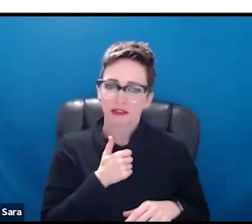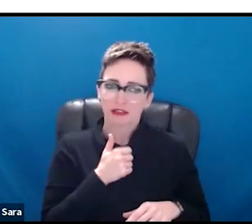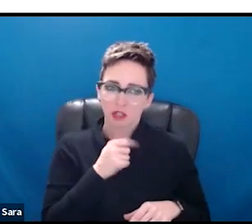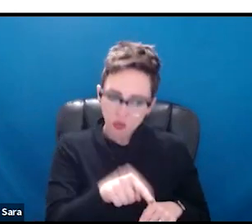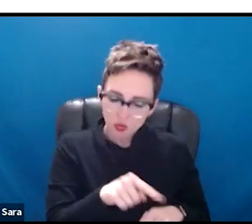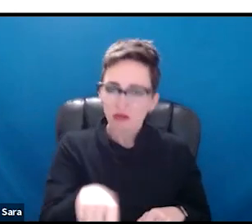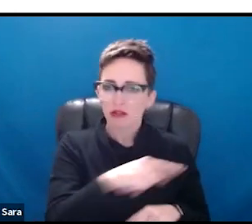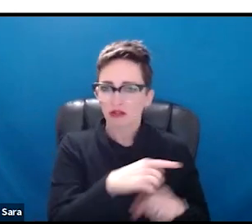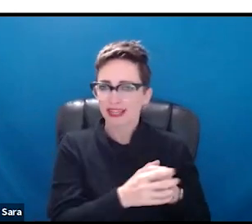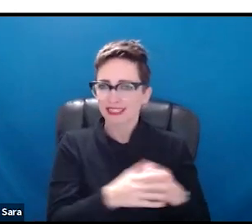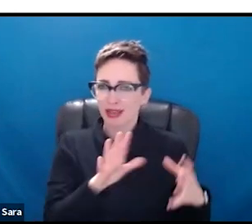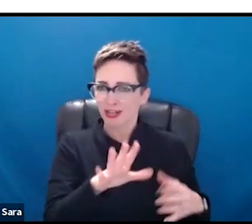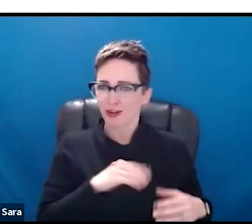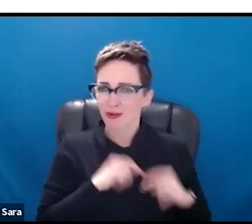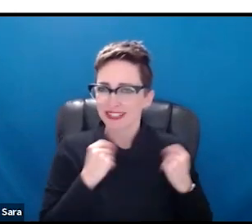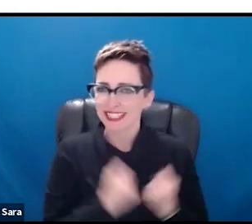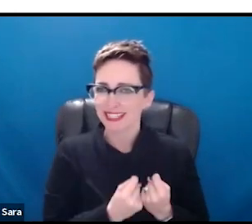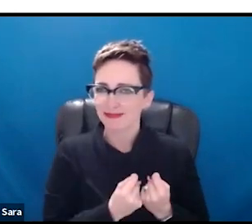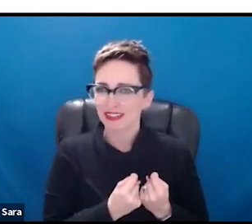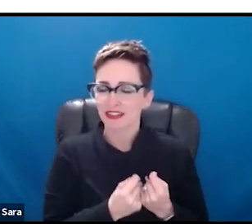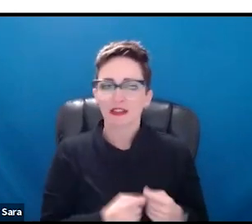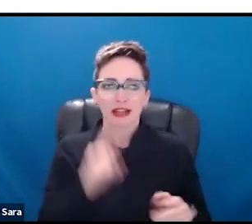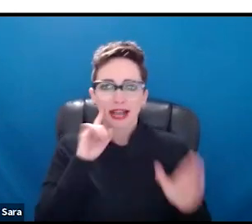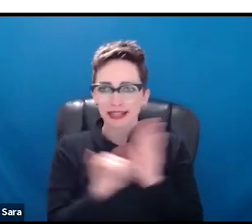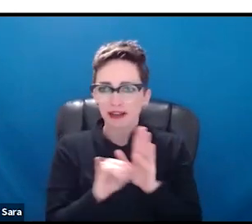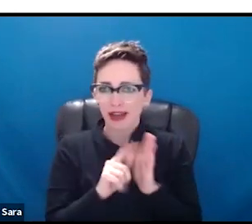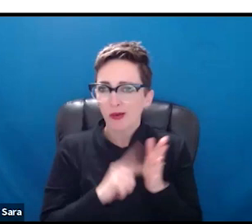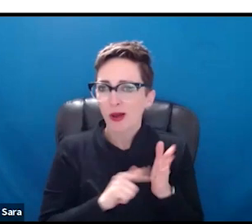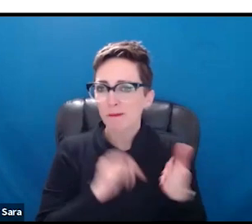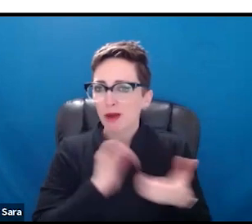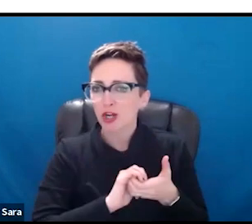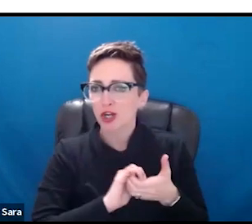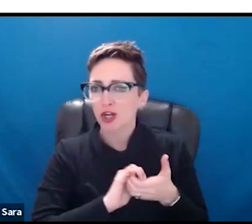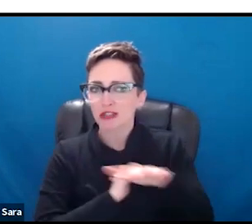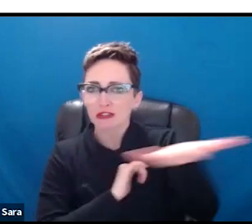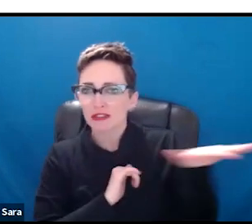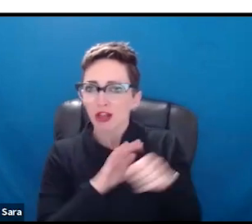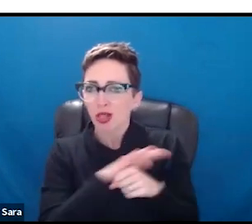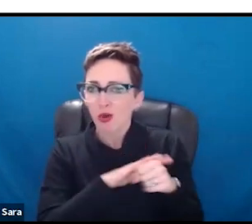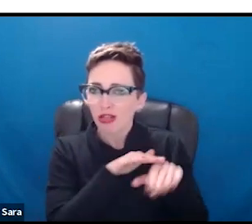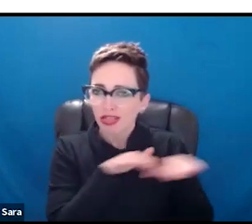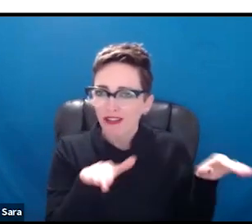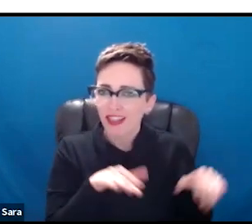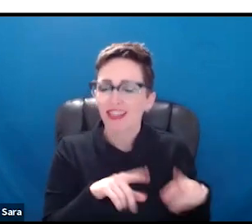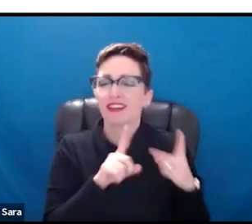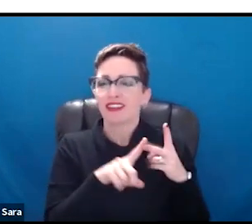you're expanding the number of partners that you're working with at the local level, at the state level,